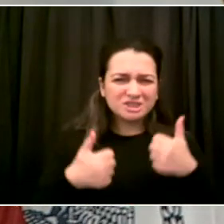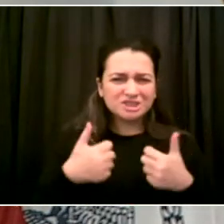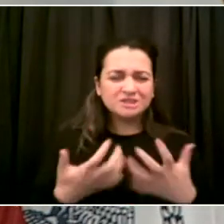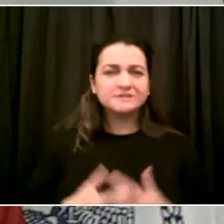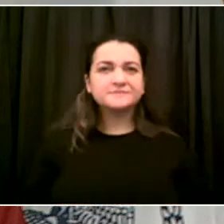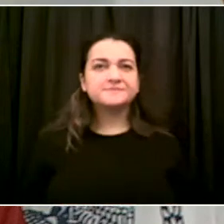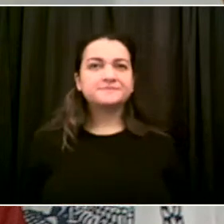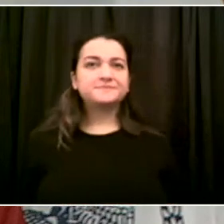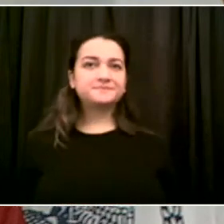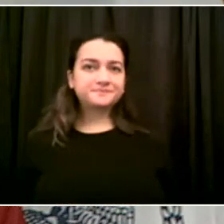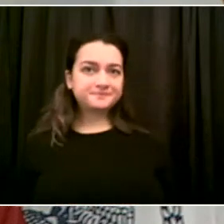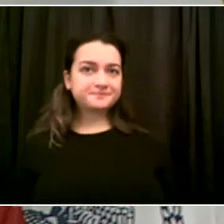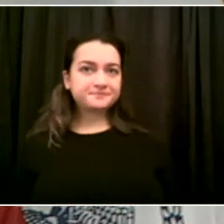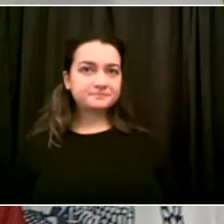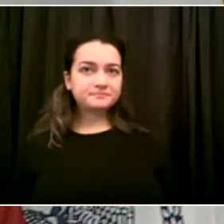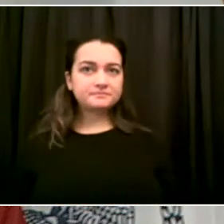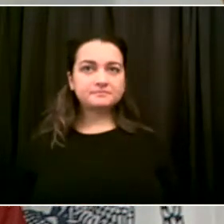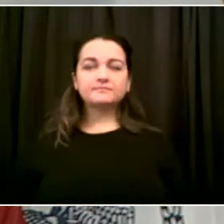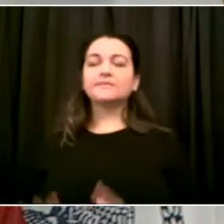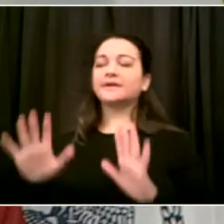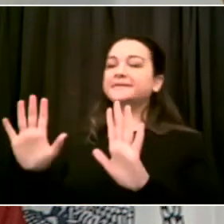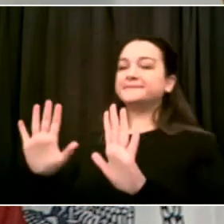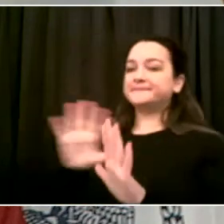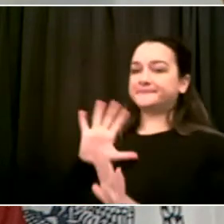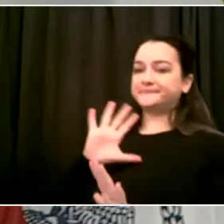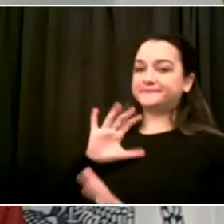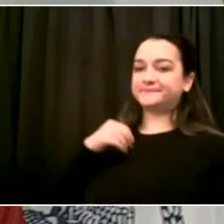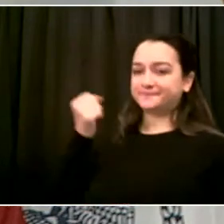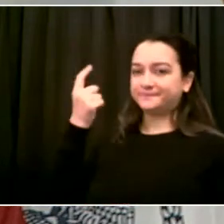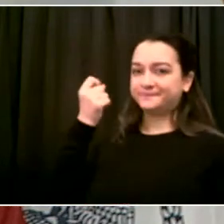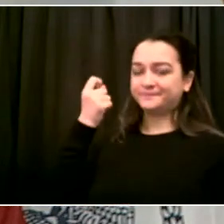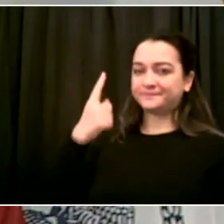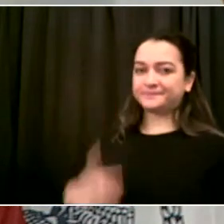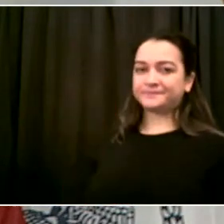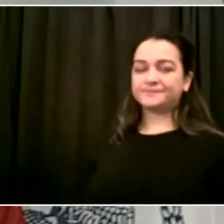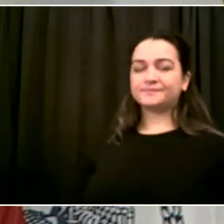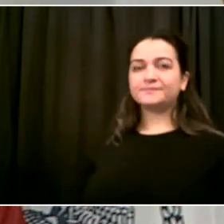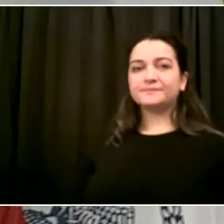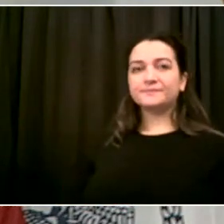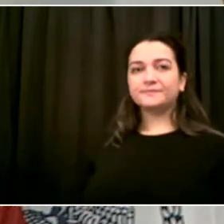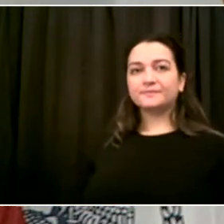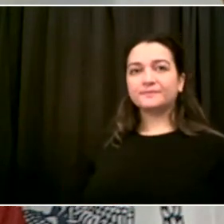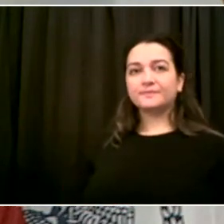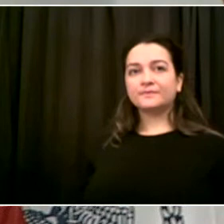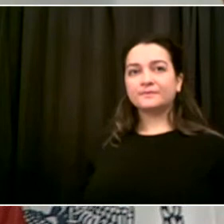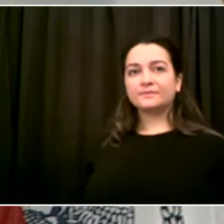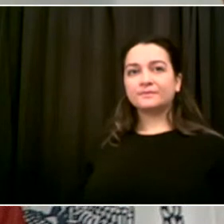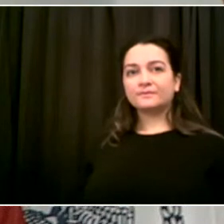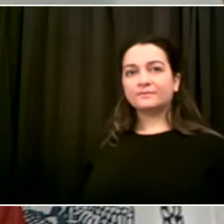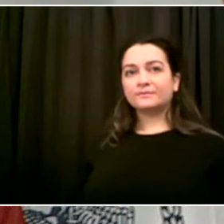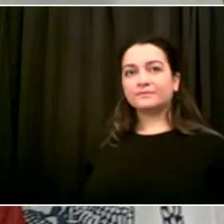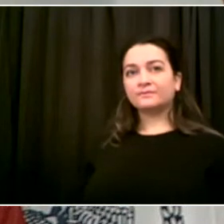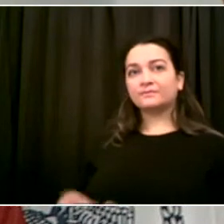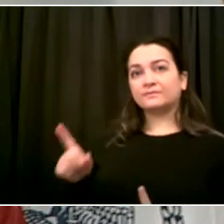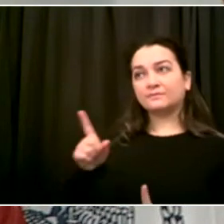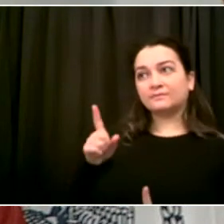THESE PEOPLE? BUCK I I DO O ANWT TO GOVERN BY EXCEPTION, IT'S A FAIR QUESTION.